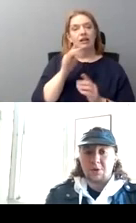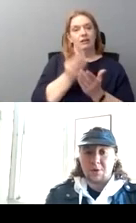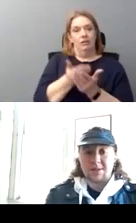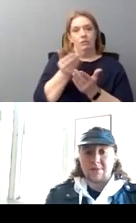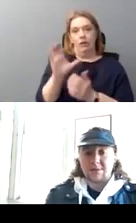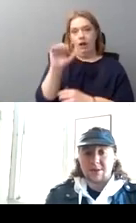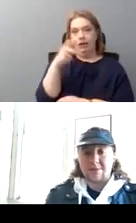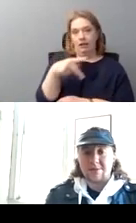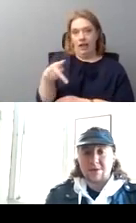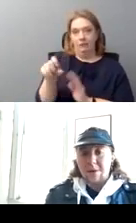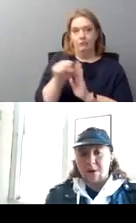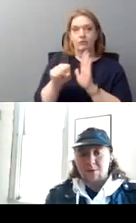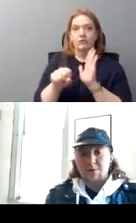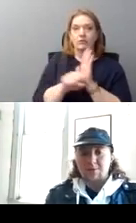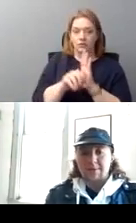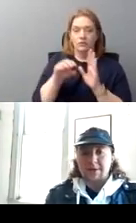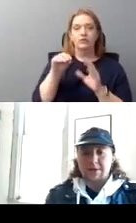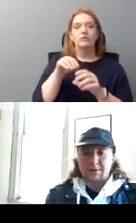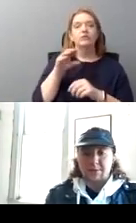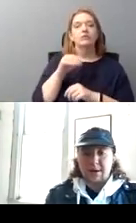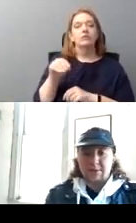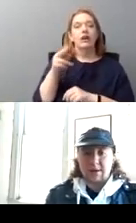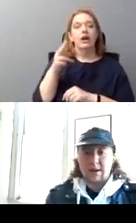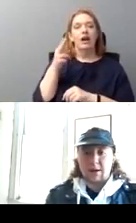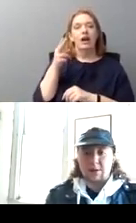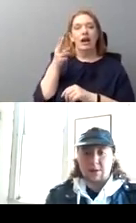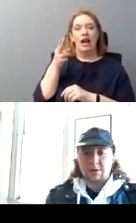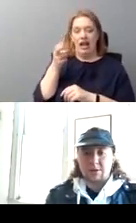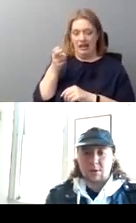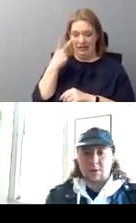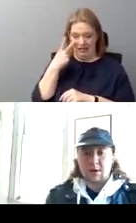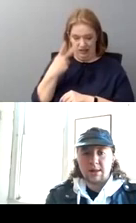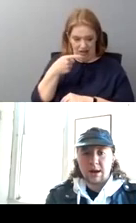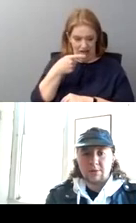worst day of his life. Paul Greub left a huge mess and Ireland got to work cleaning the house,